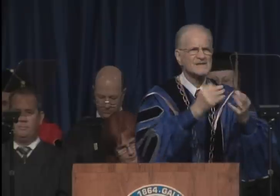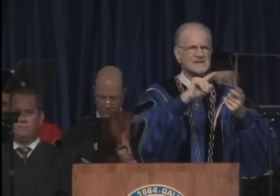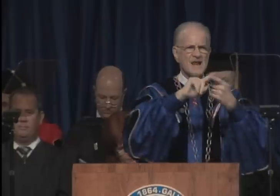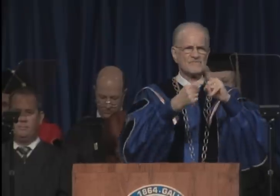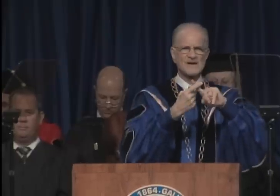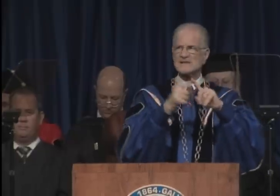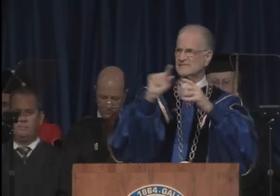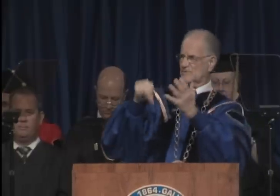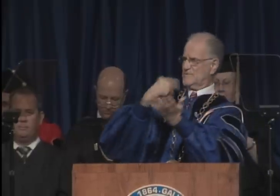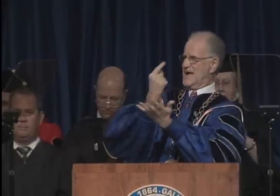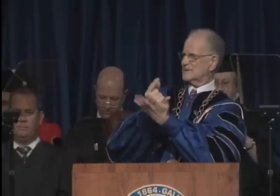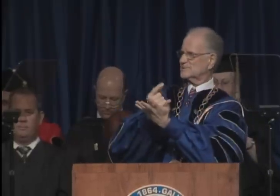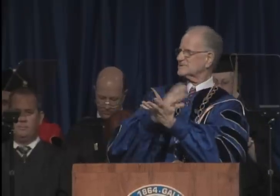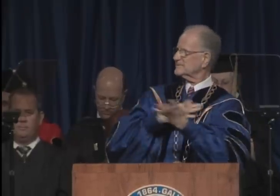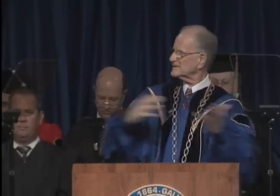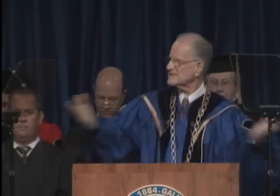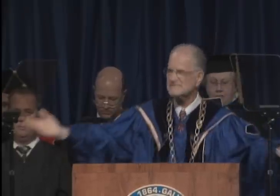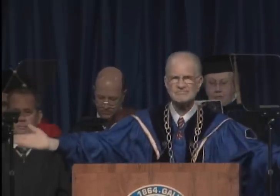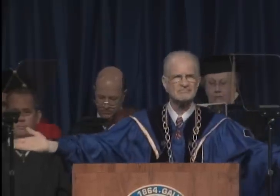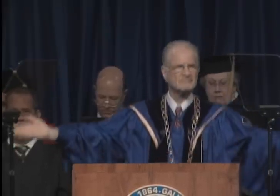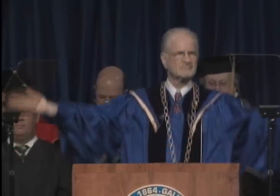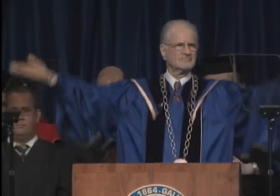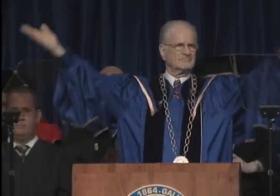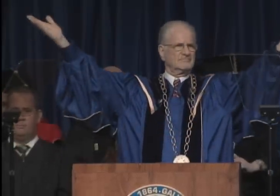Will the families and friends of our graduates please stand